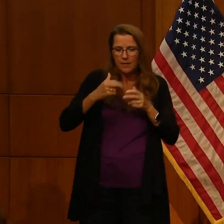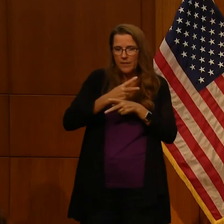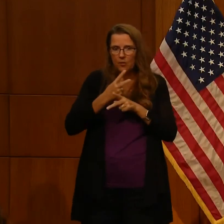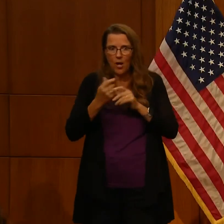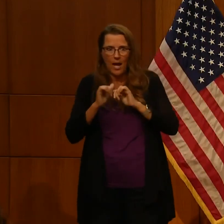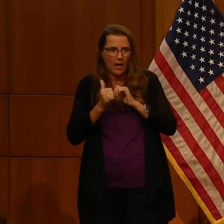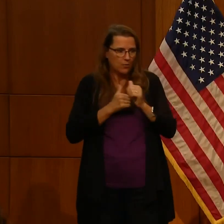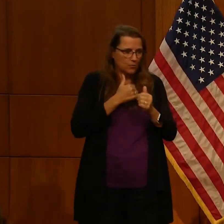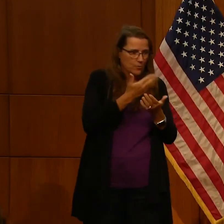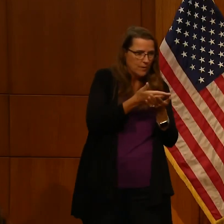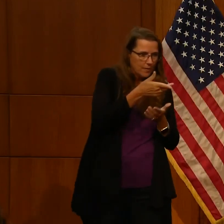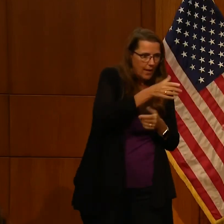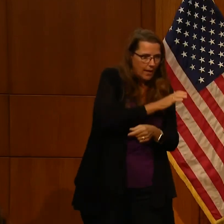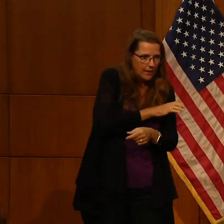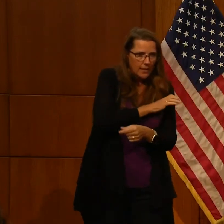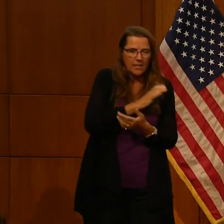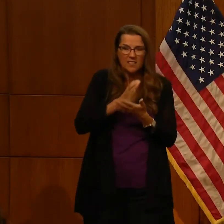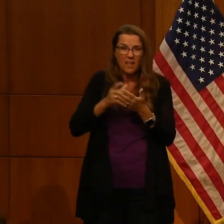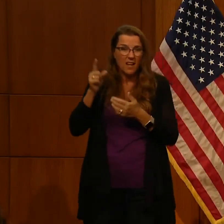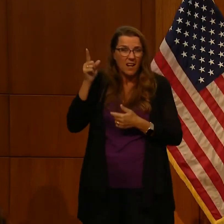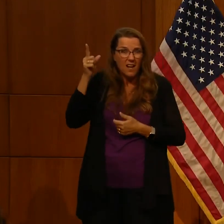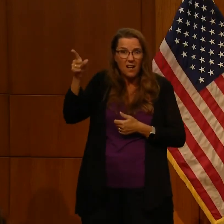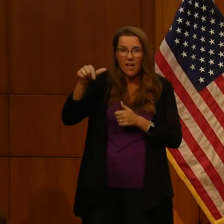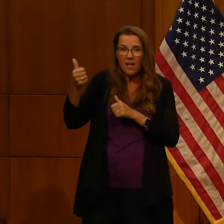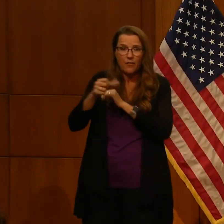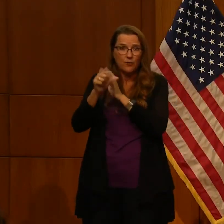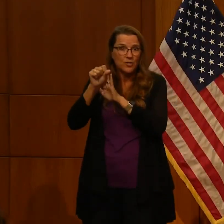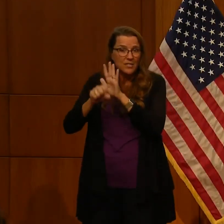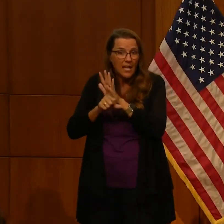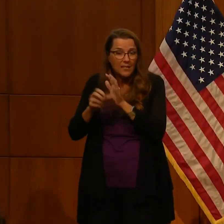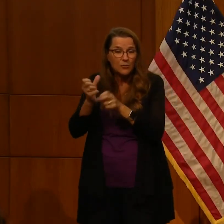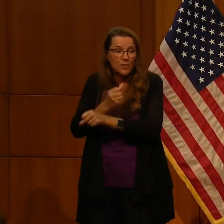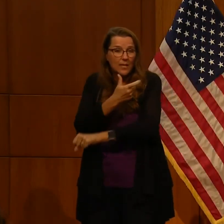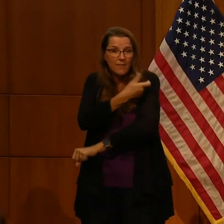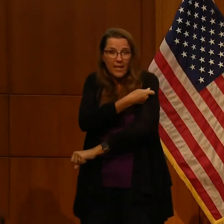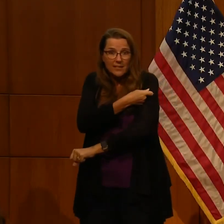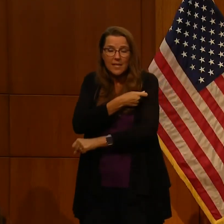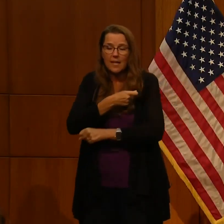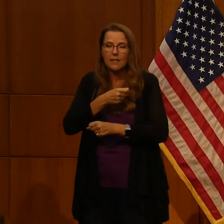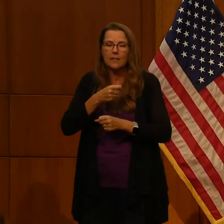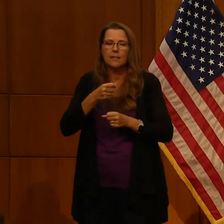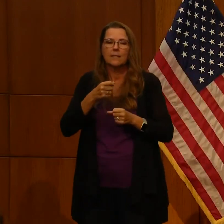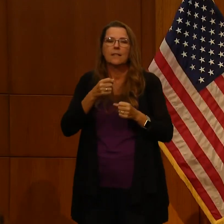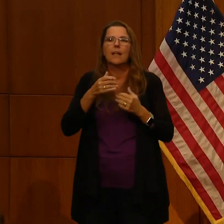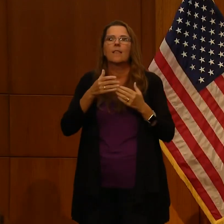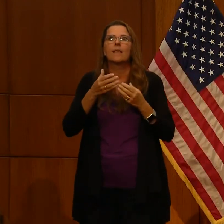KNOW, DOING EVERYTHING THEY COULD JOCKEYING AROUND, TOO. TO GET TO THIS CLINIC TO THAT